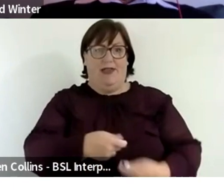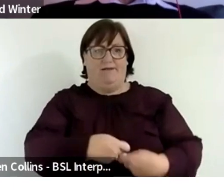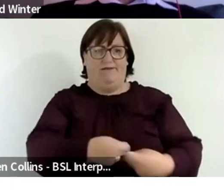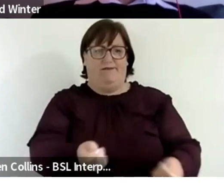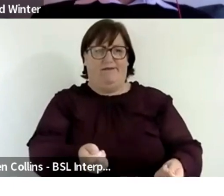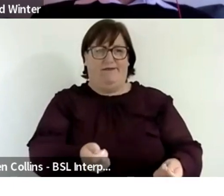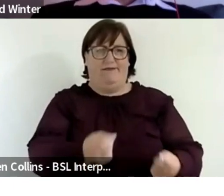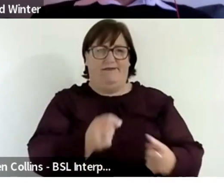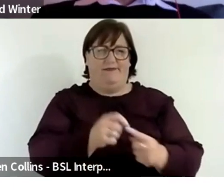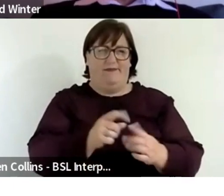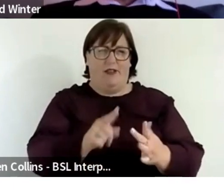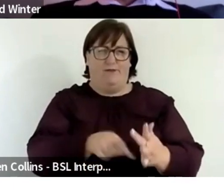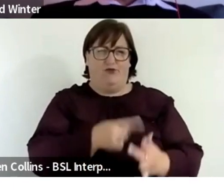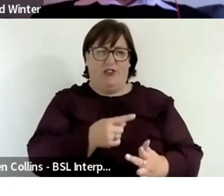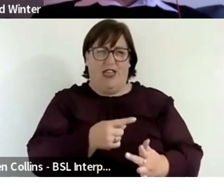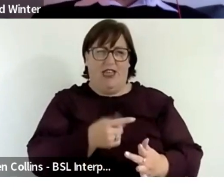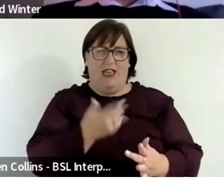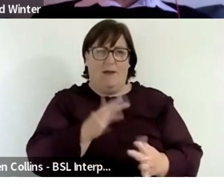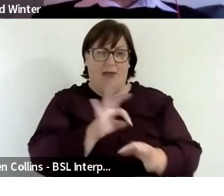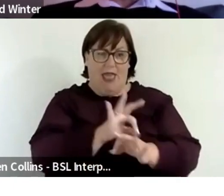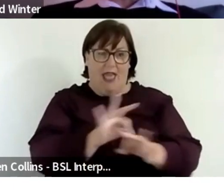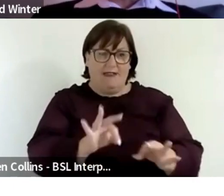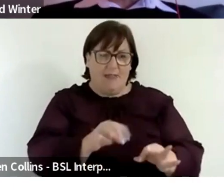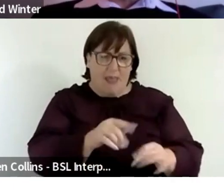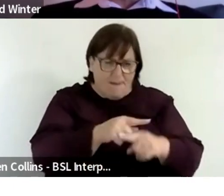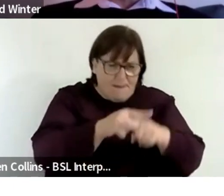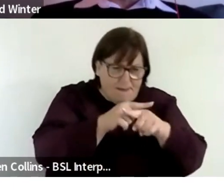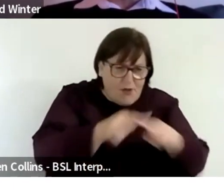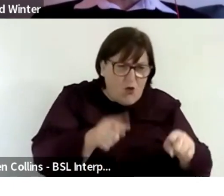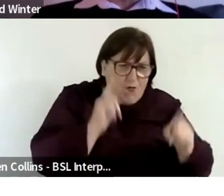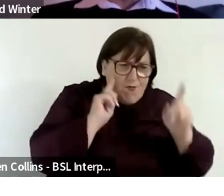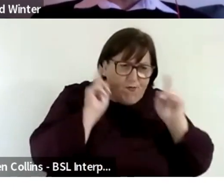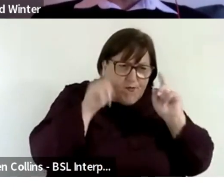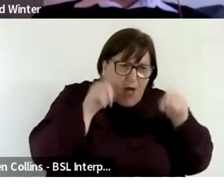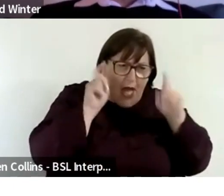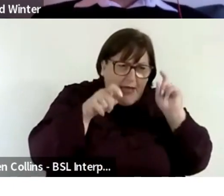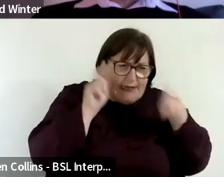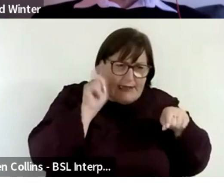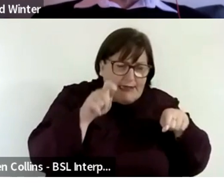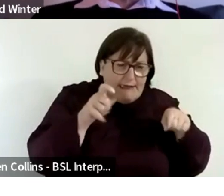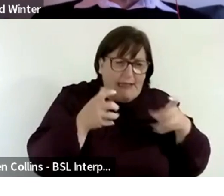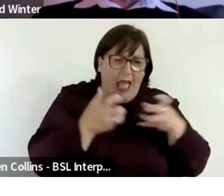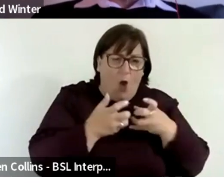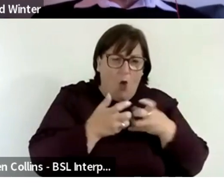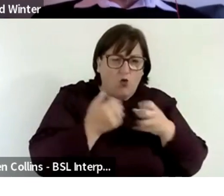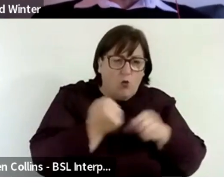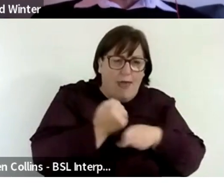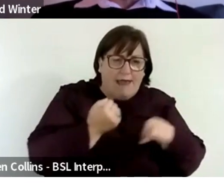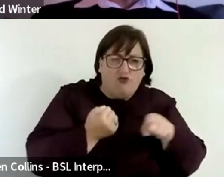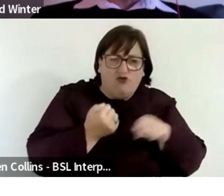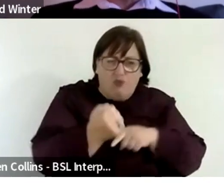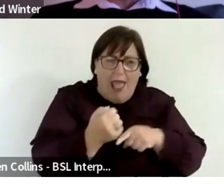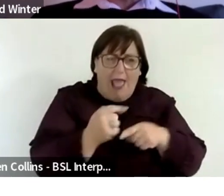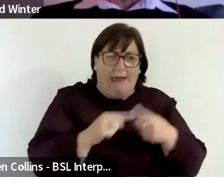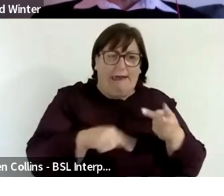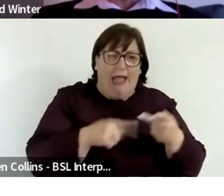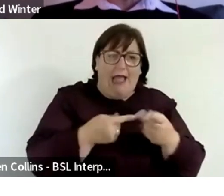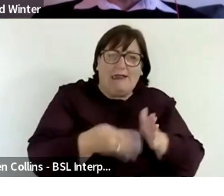We asked them to come up with ideas to make our stations and trains more accessible. We wanted to involve them and give them a voice in our inclusive design.